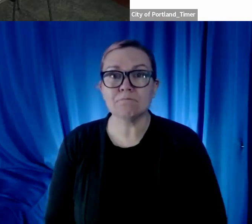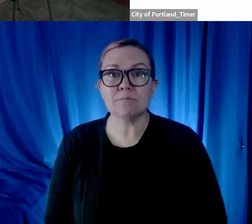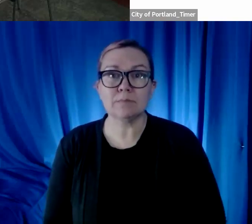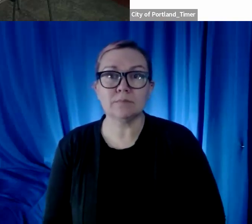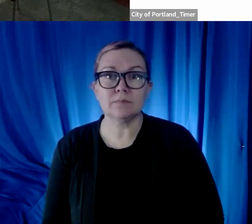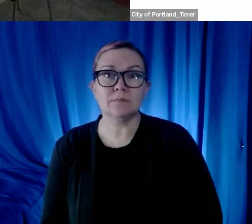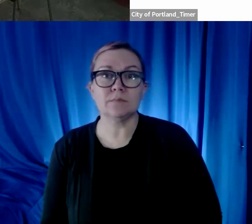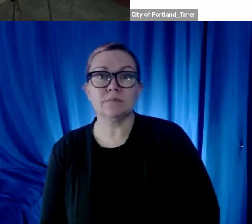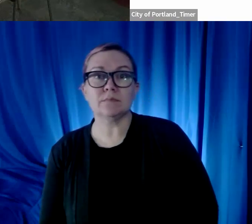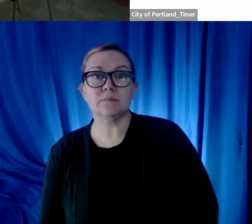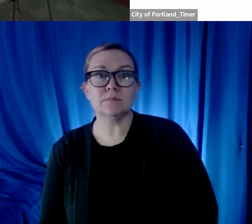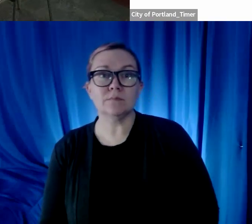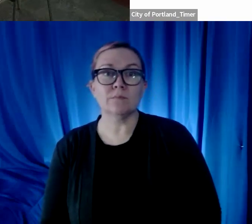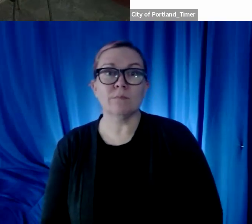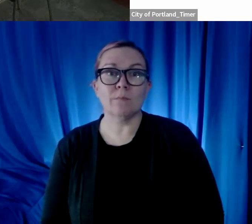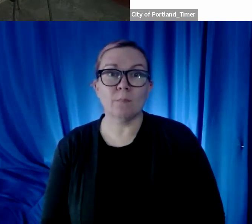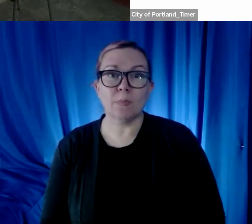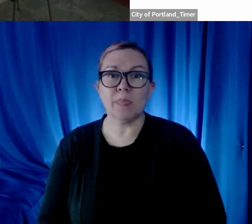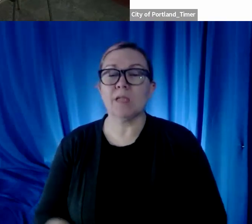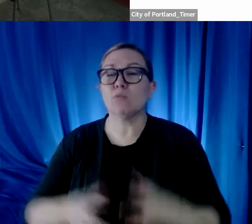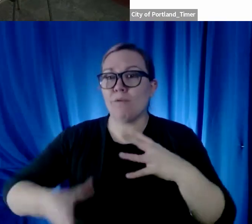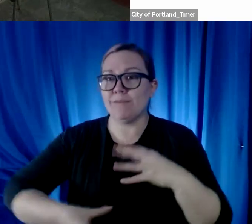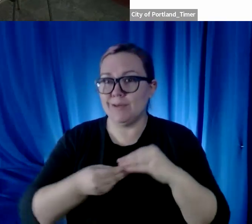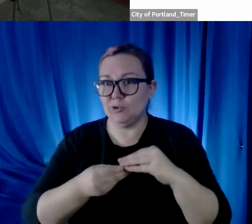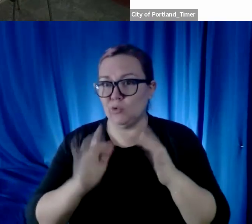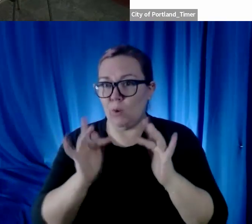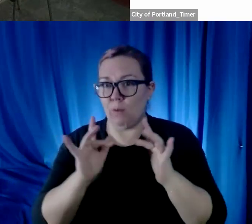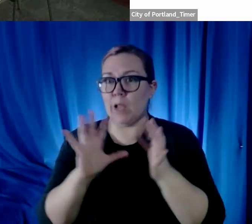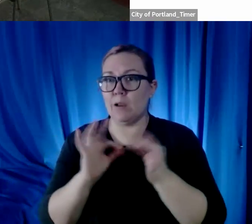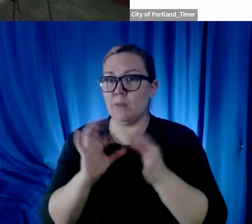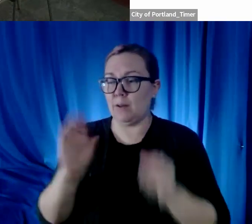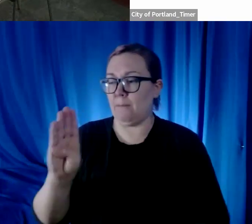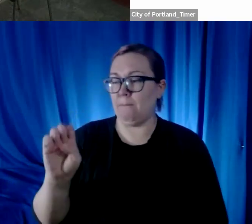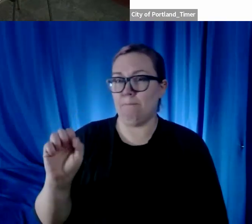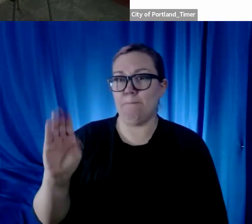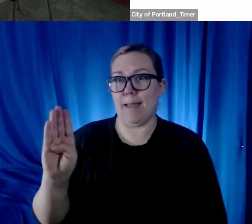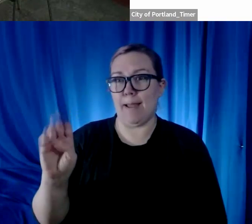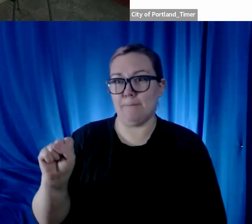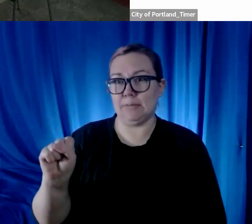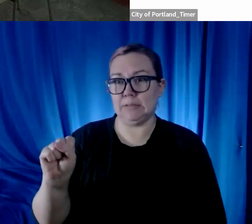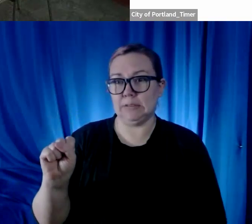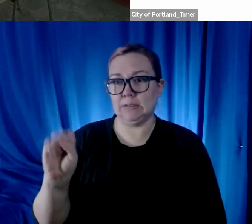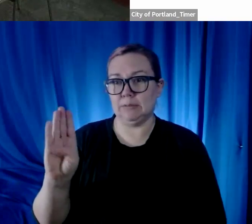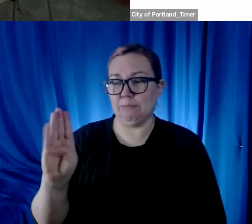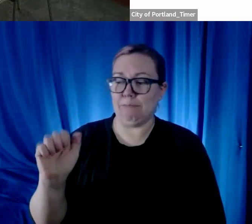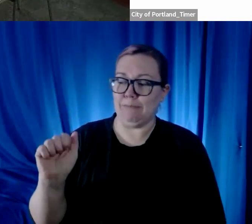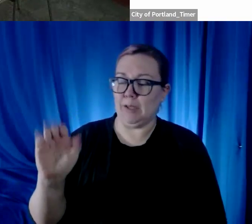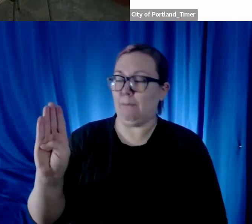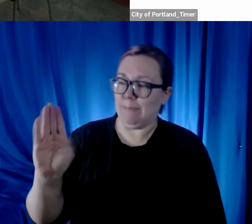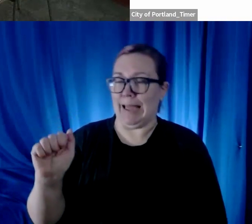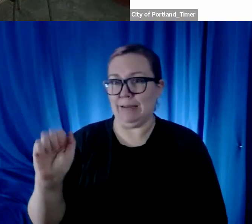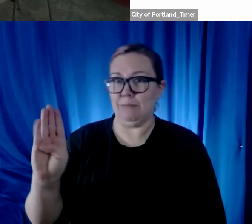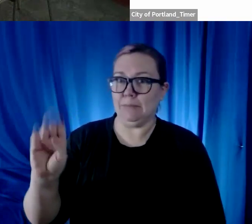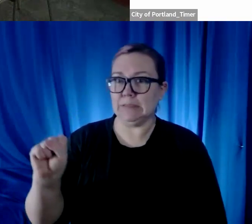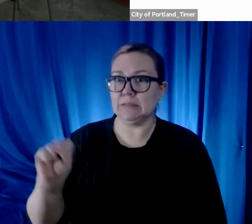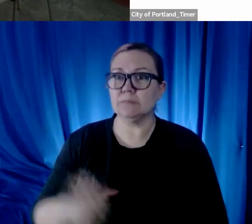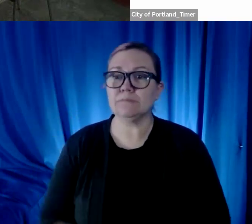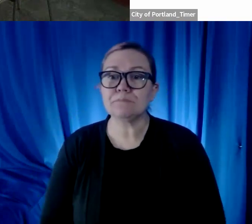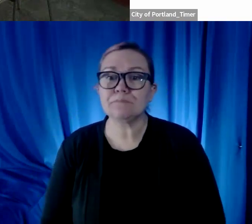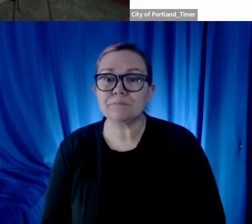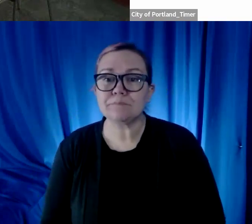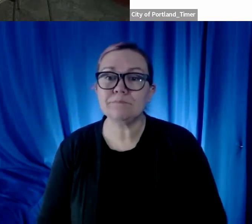And we have an additional online comment. Babs, go ahead.